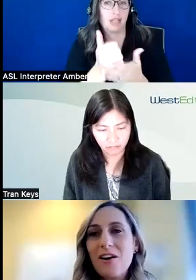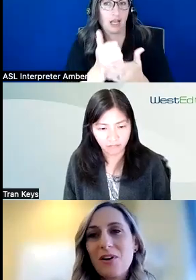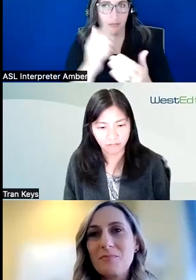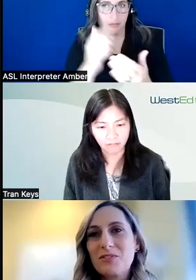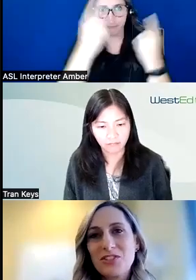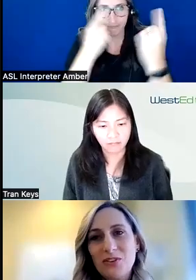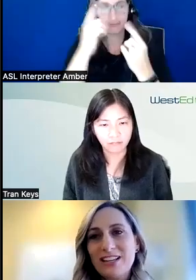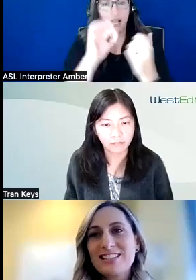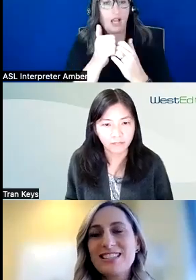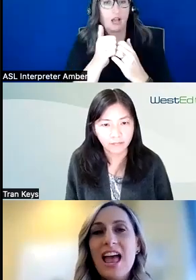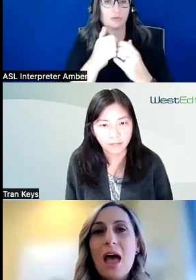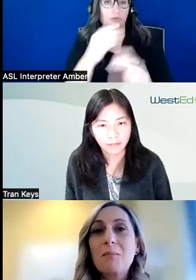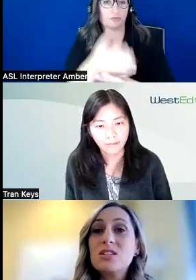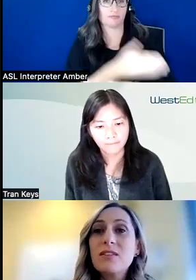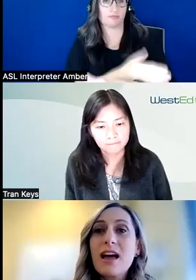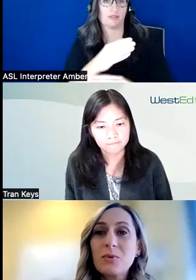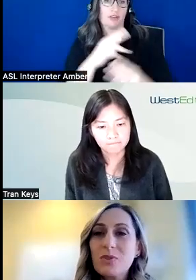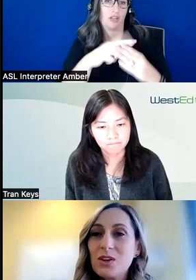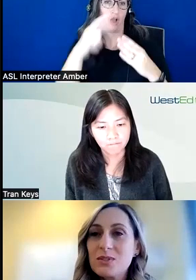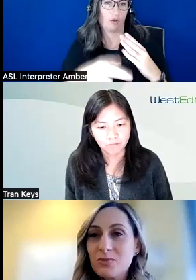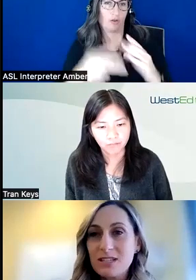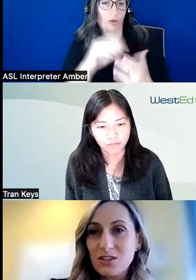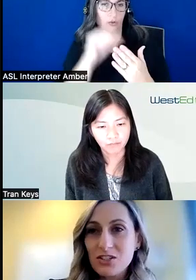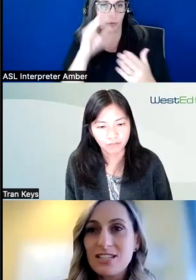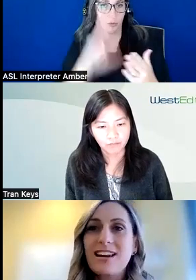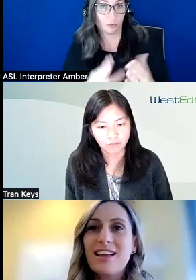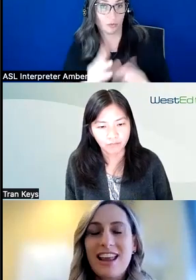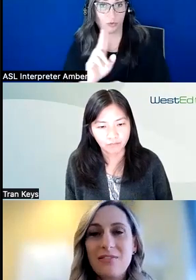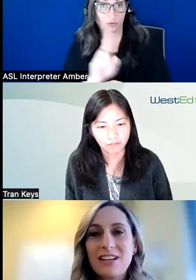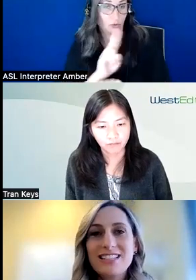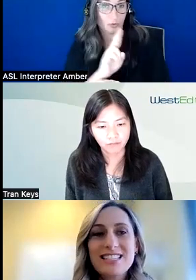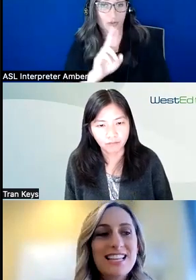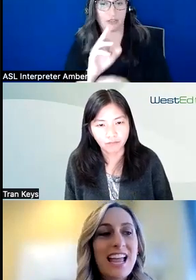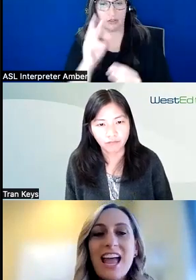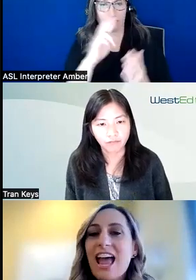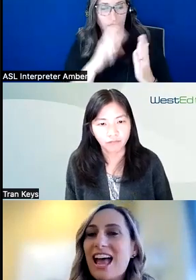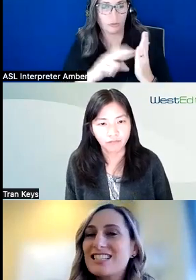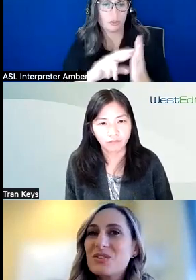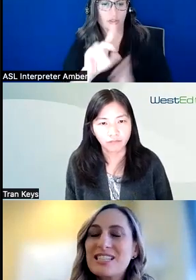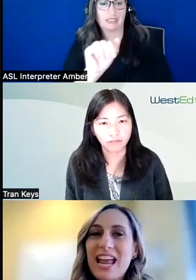outcomes for students, and we do that through the use of research, data, and evidence.